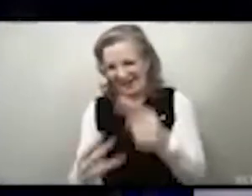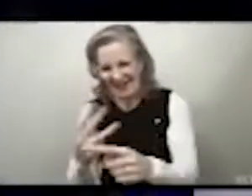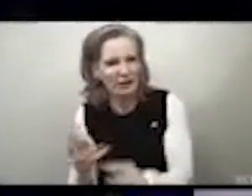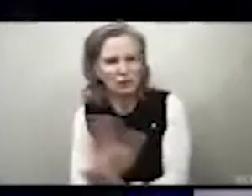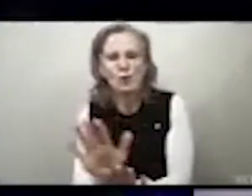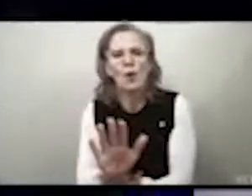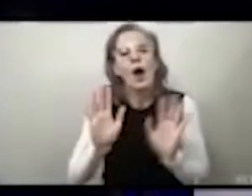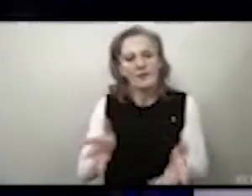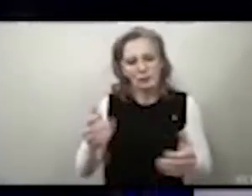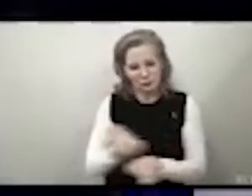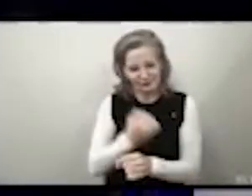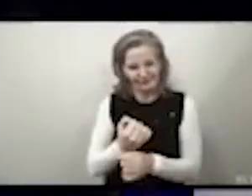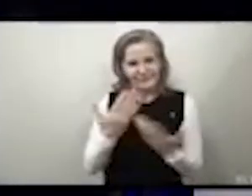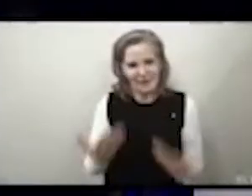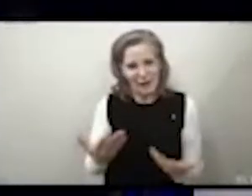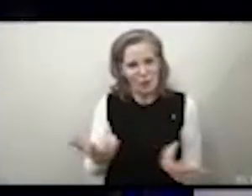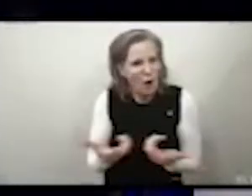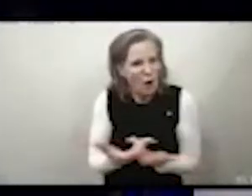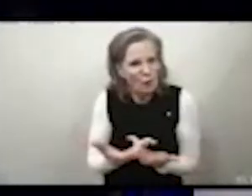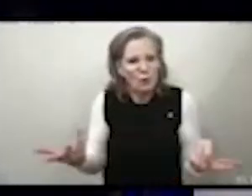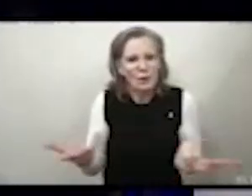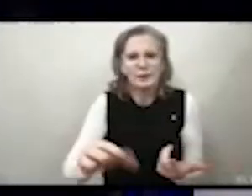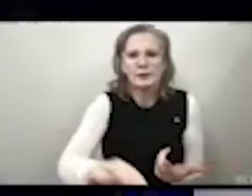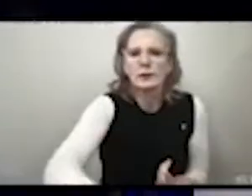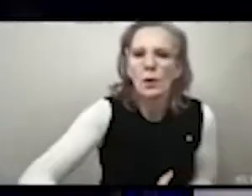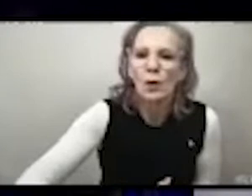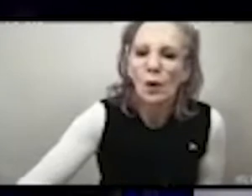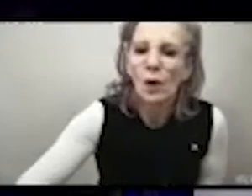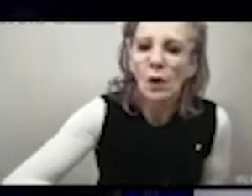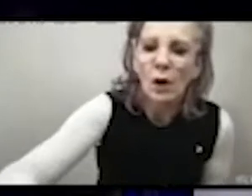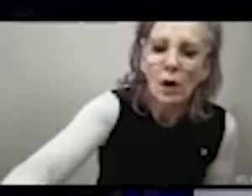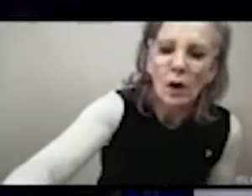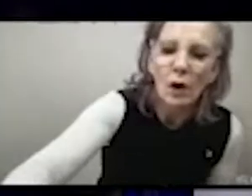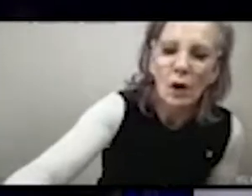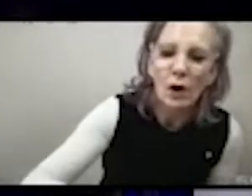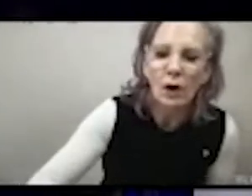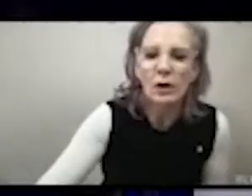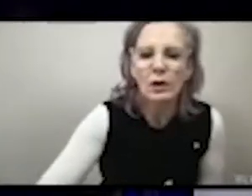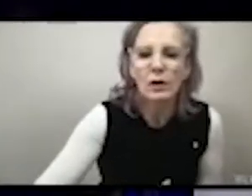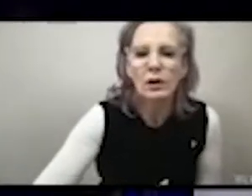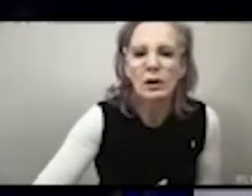question, what sort of practical steps could now be taken or embarked upon in